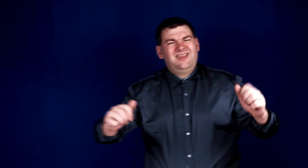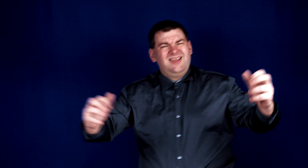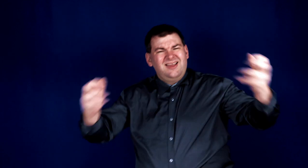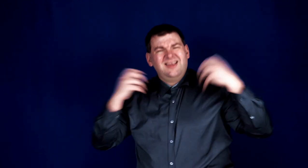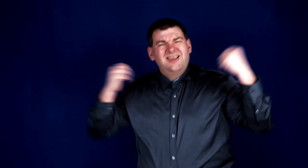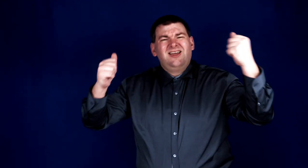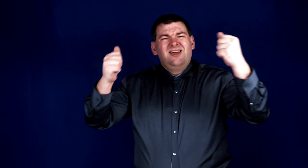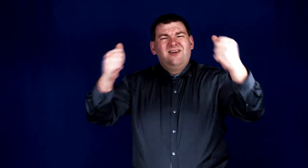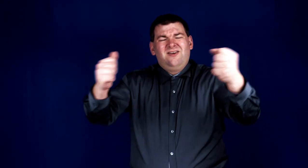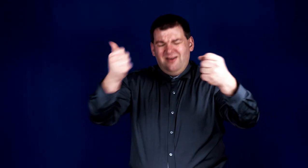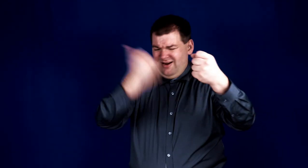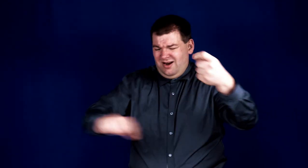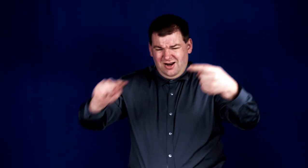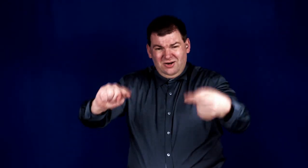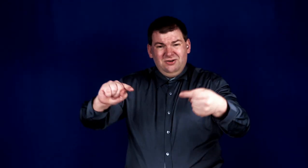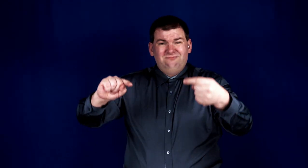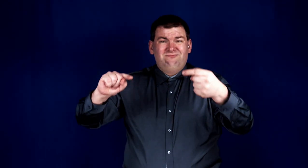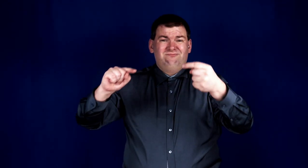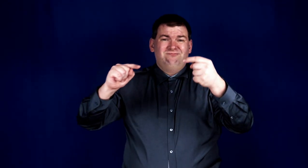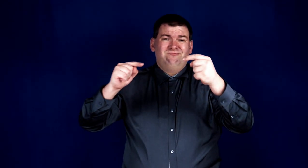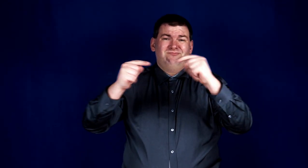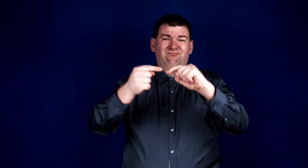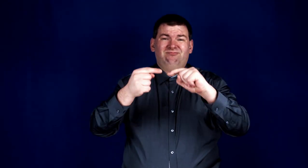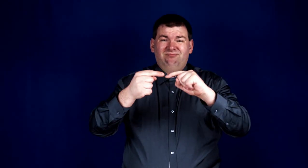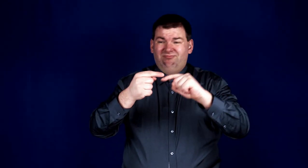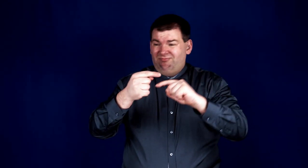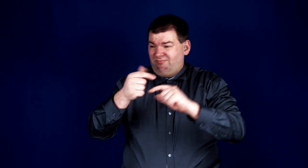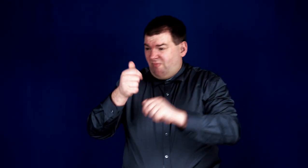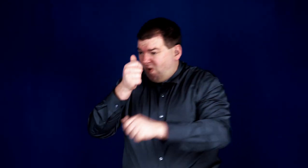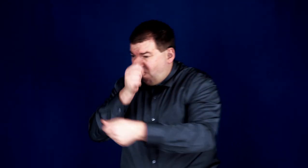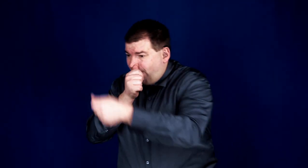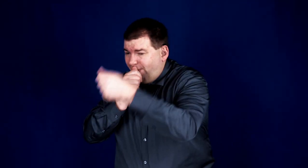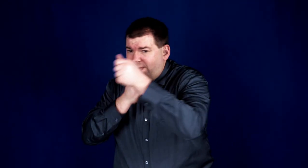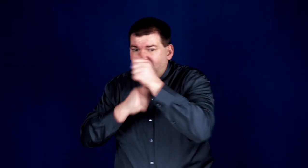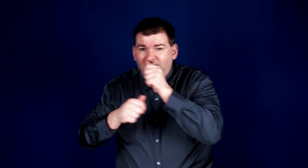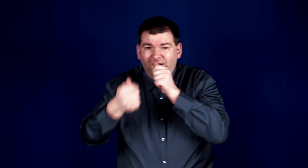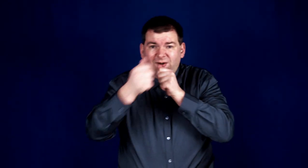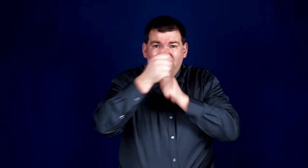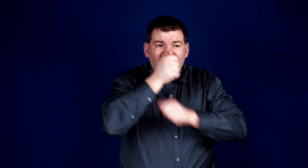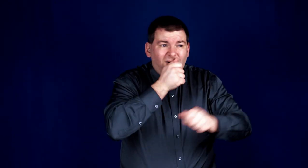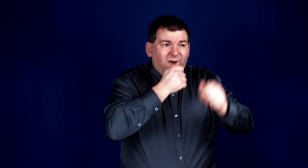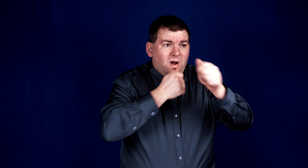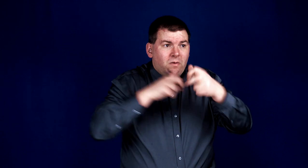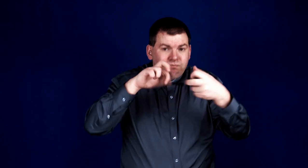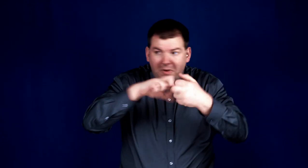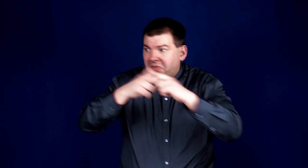He can heal any hurt, any suffering.